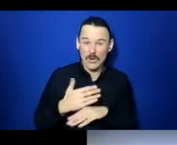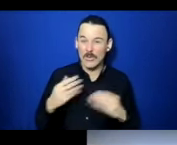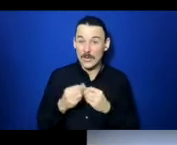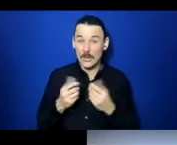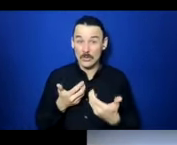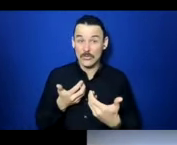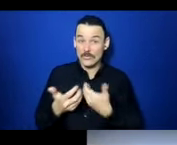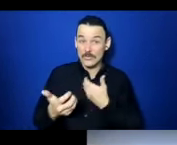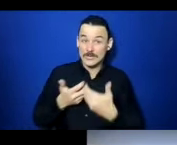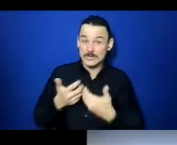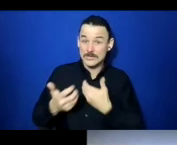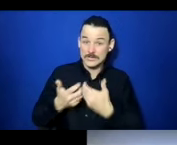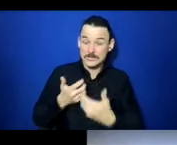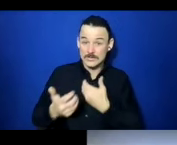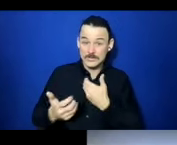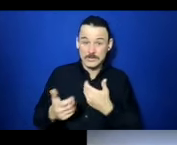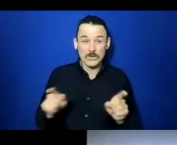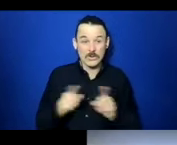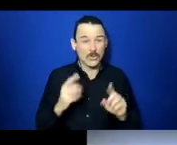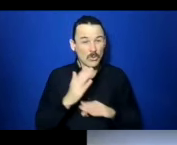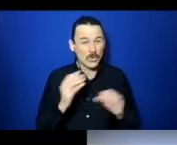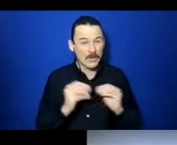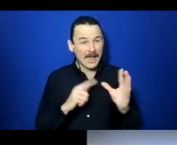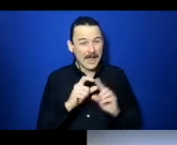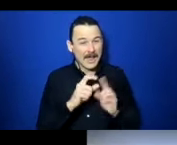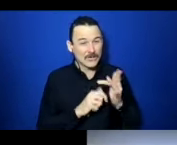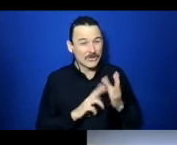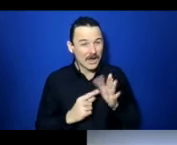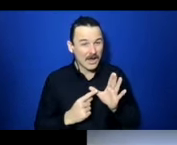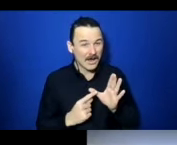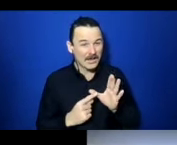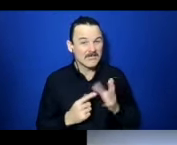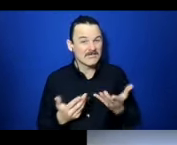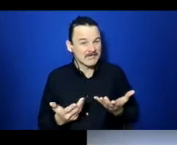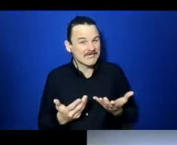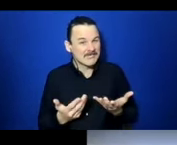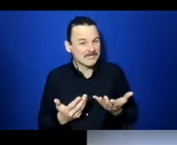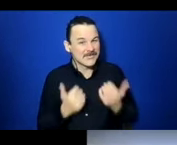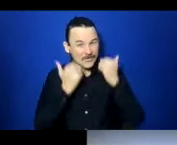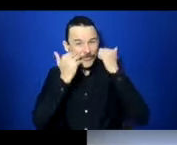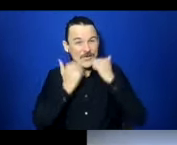Adriana is doing also is reflective of sort of the growing momentum that that we all have.